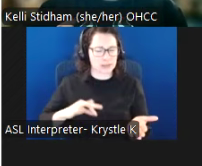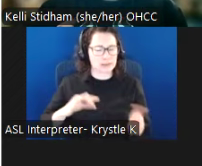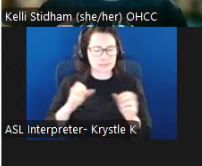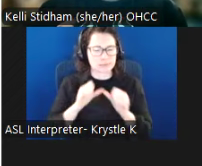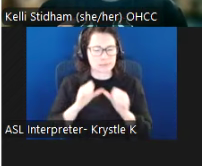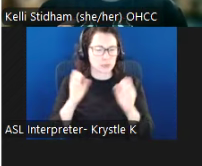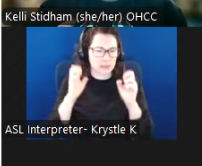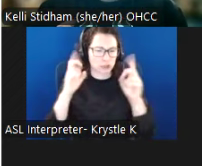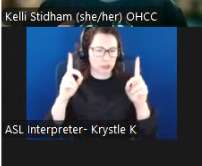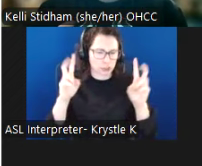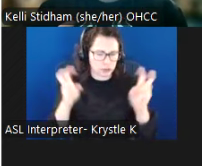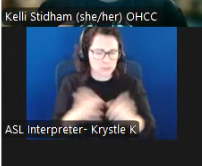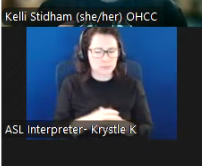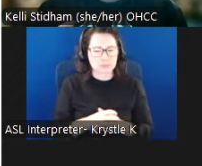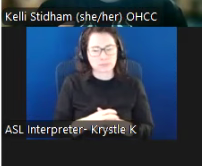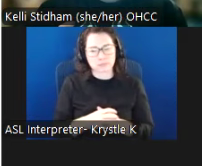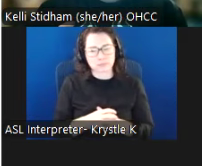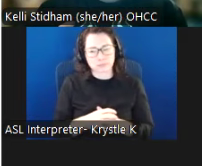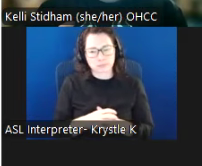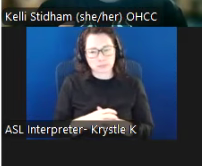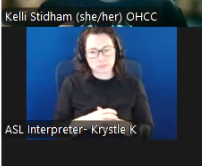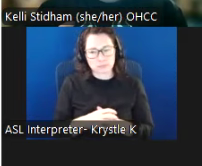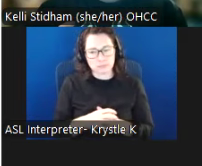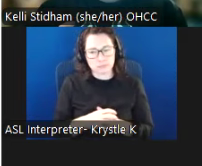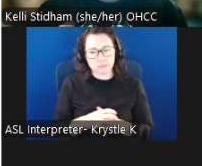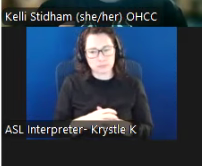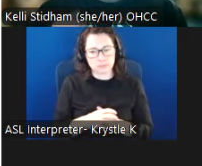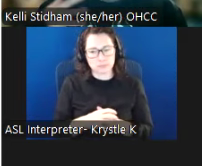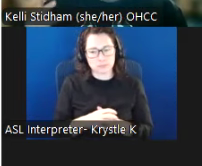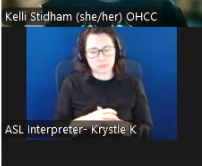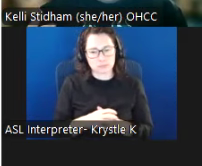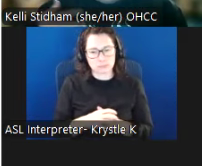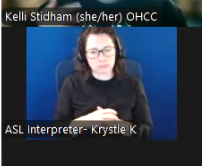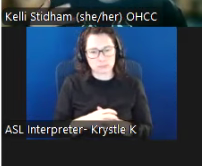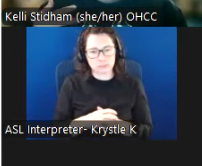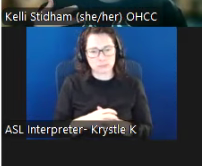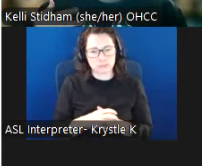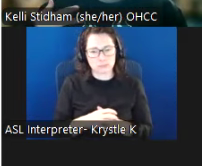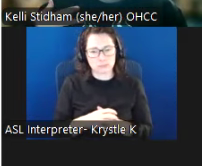credits and um